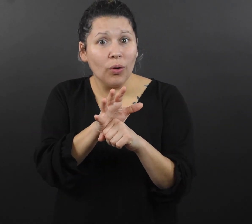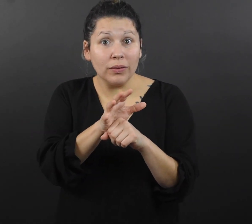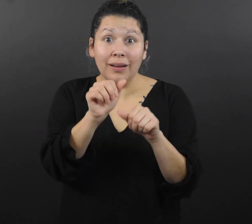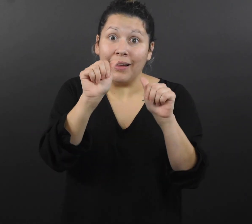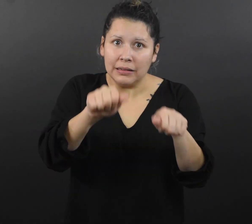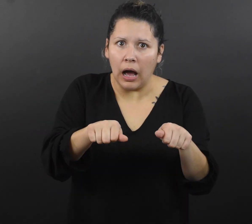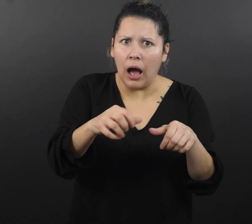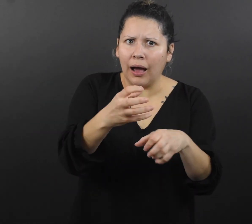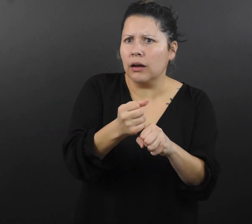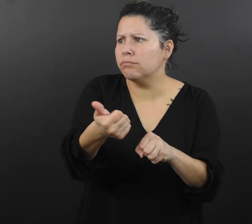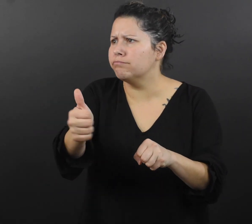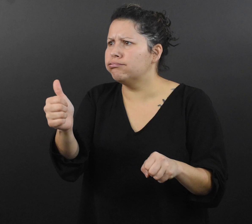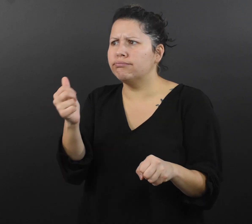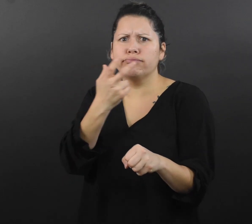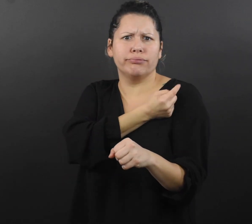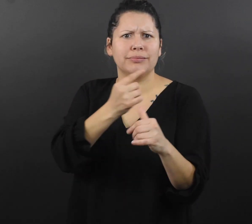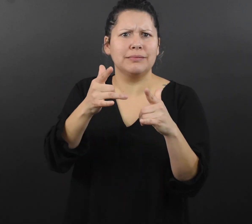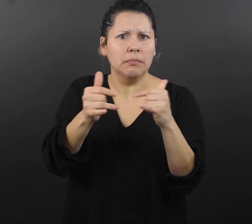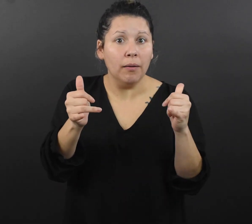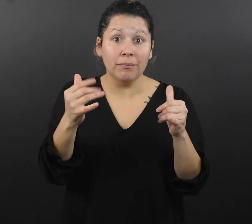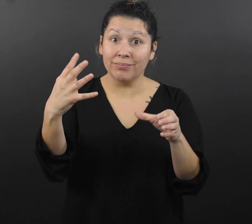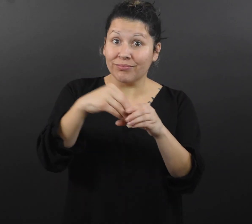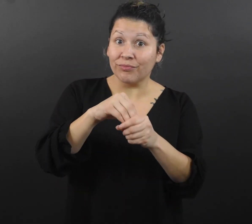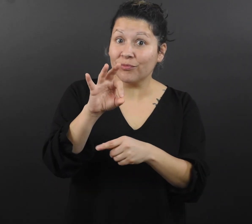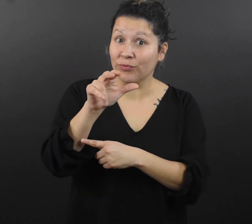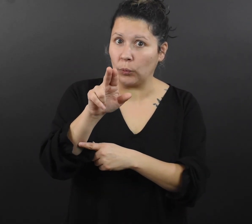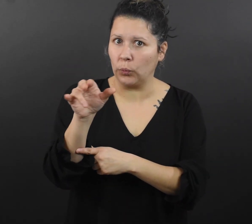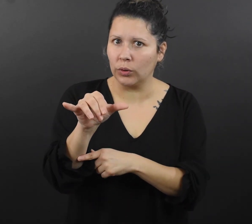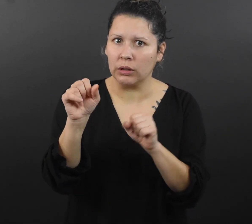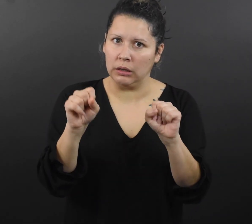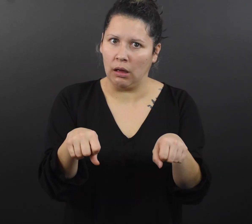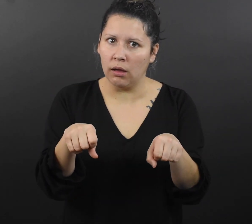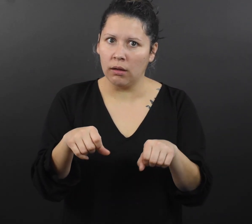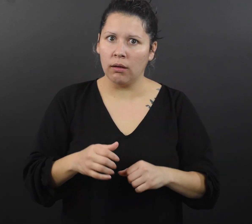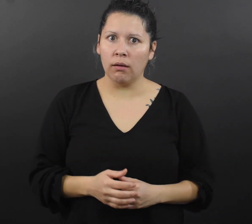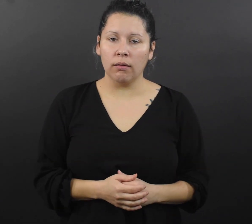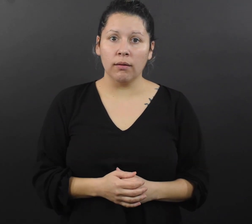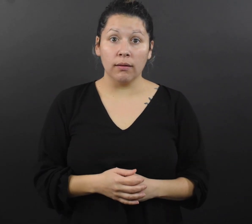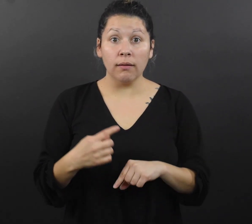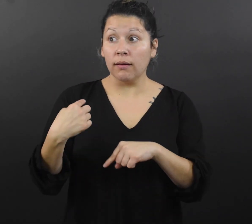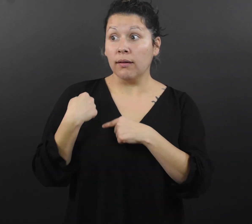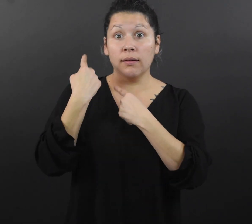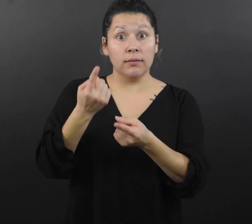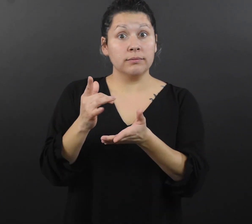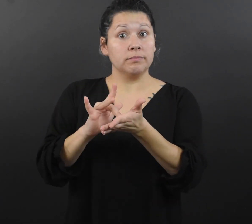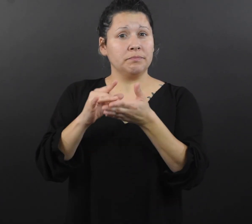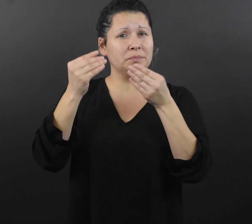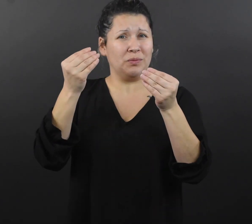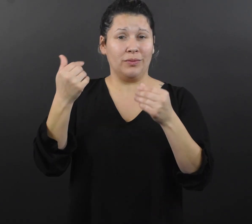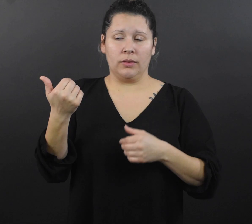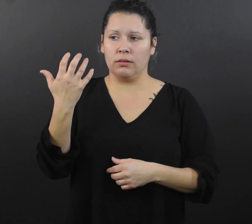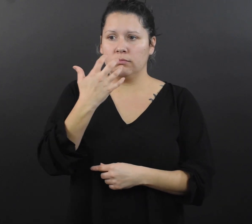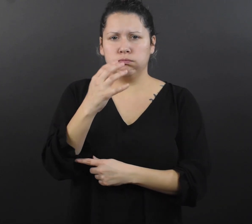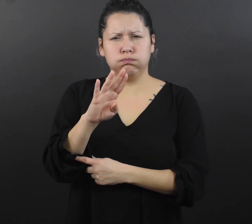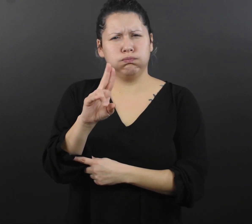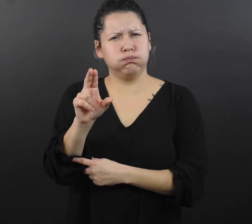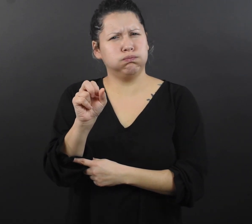including their flu vaccine,” Ahneman says. Since pharmacies are busy right now,